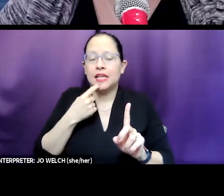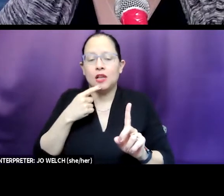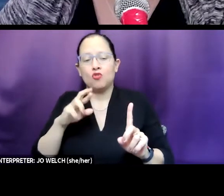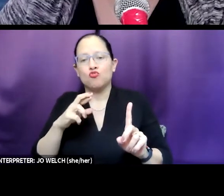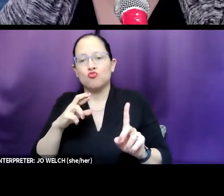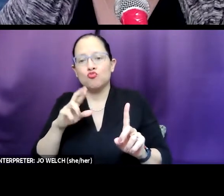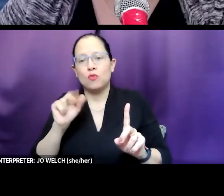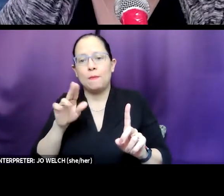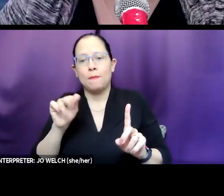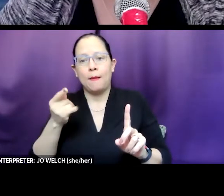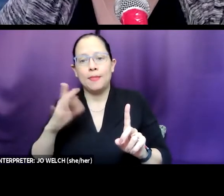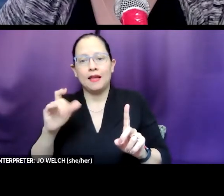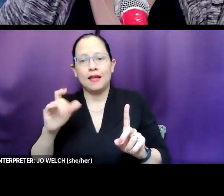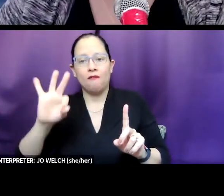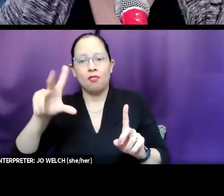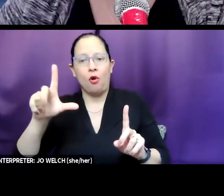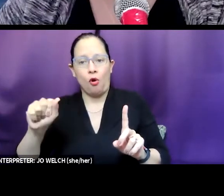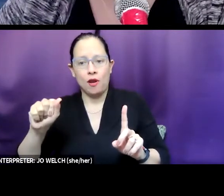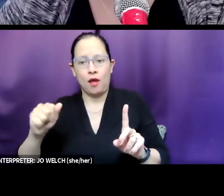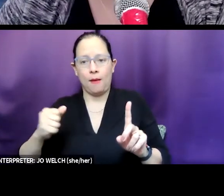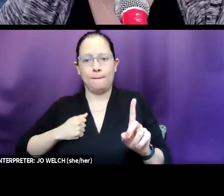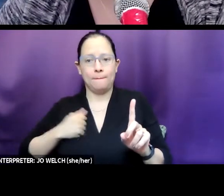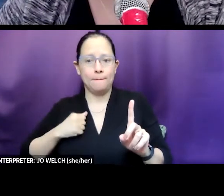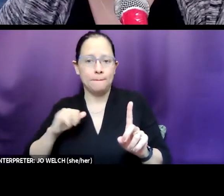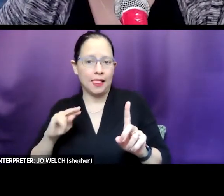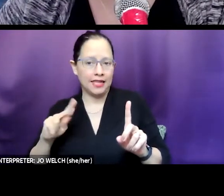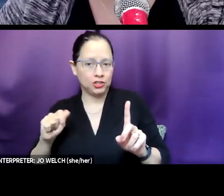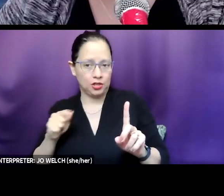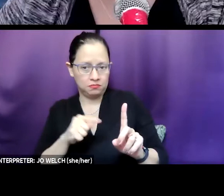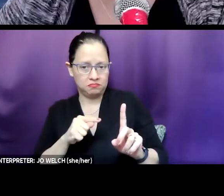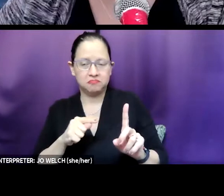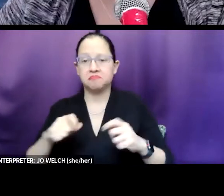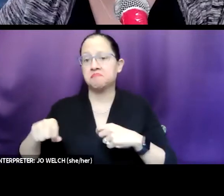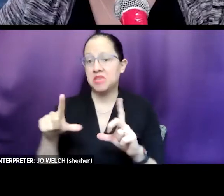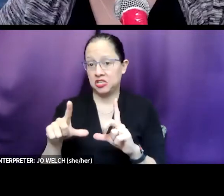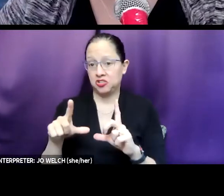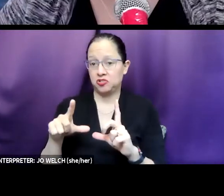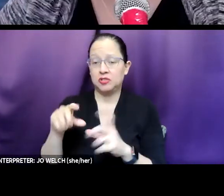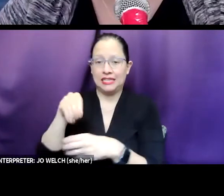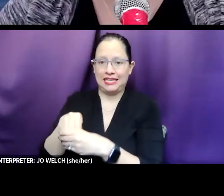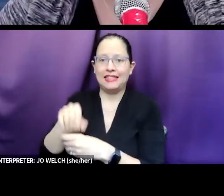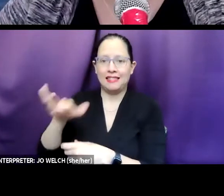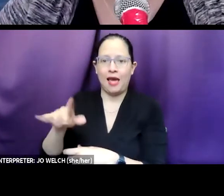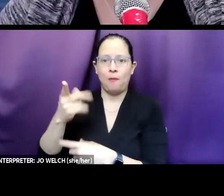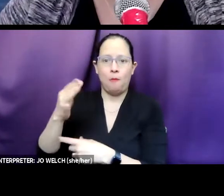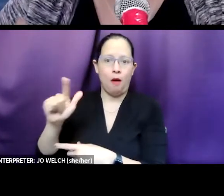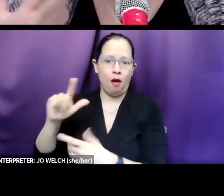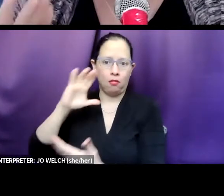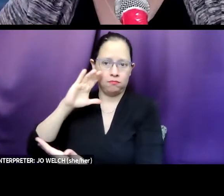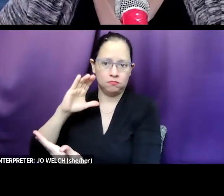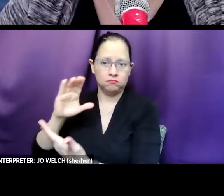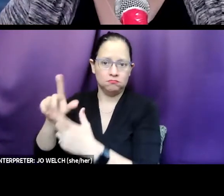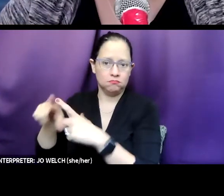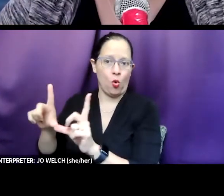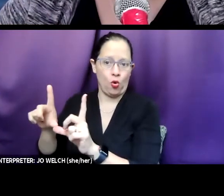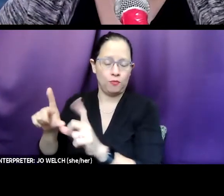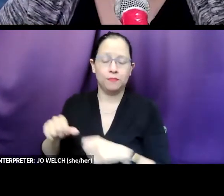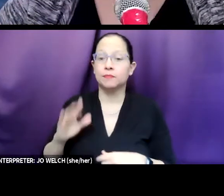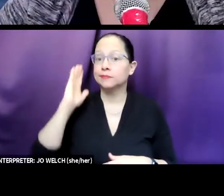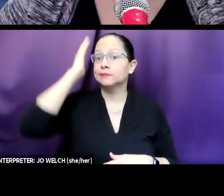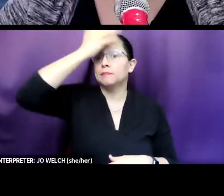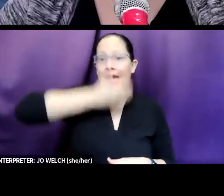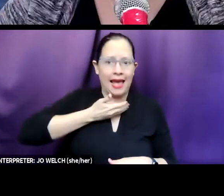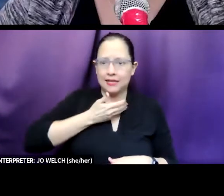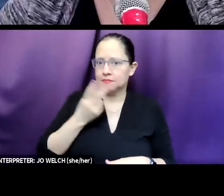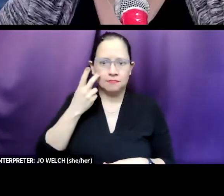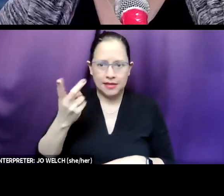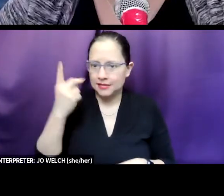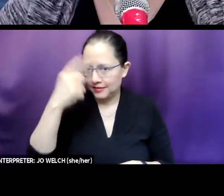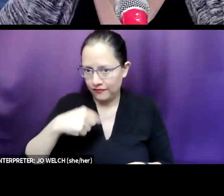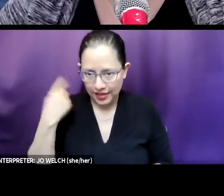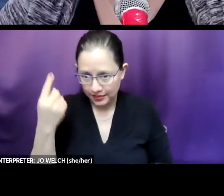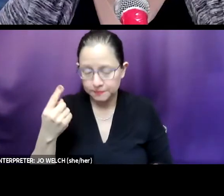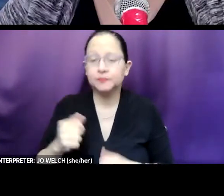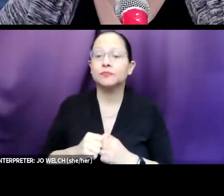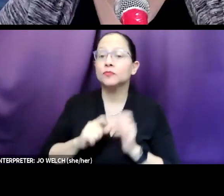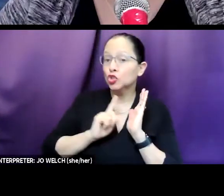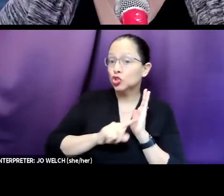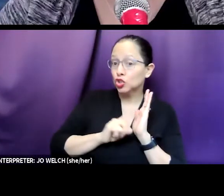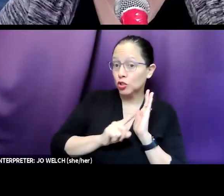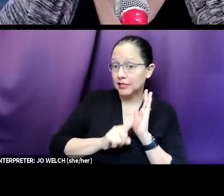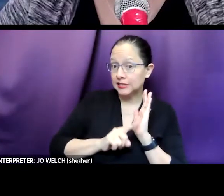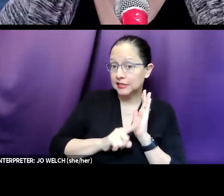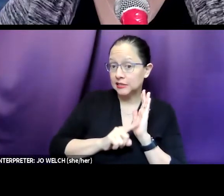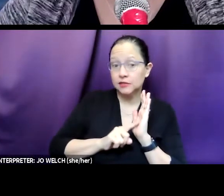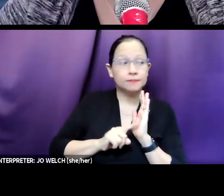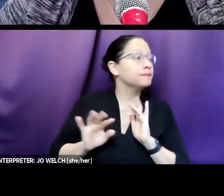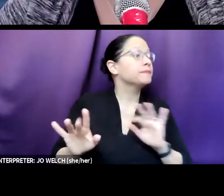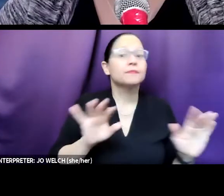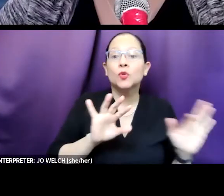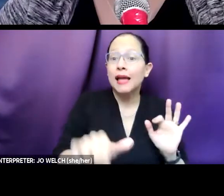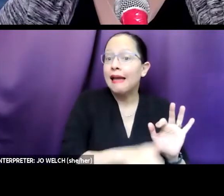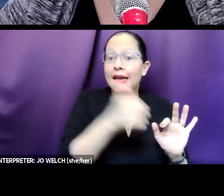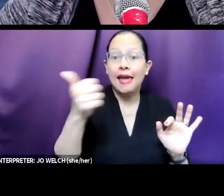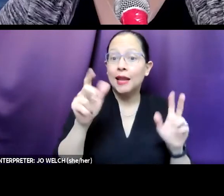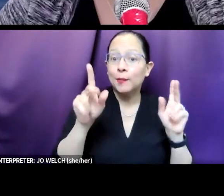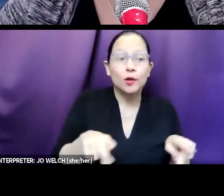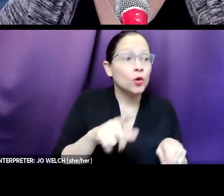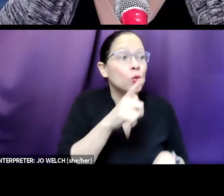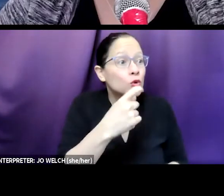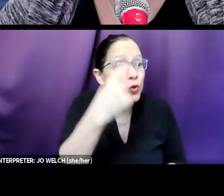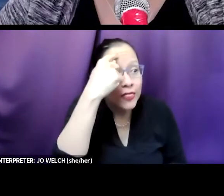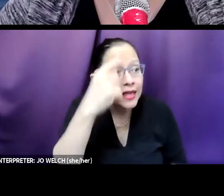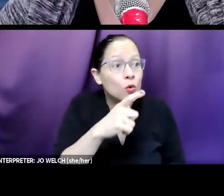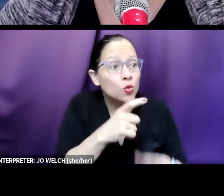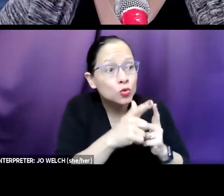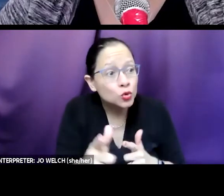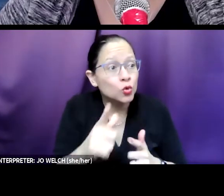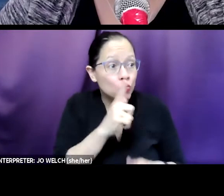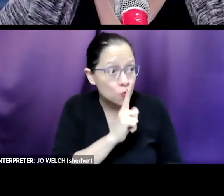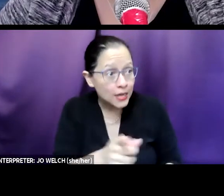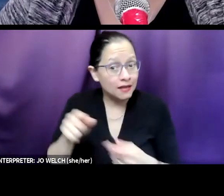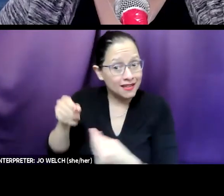Now, at that time, a lot of us had seen that picture but nobody could substantiate who it was because it was a mask failure. However journalists were poking around asking any old expert who they thought it was and if they thought it was real and unfortunately